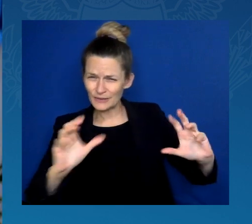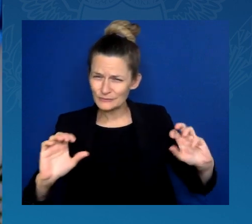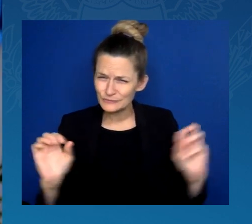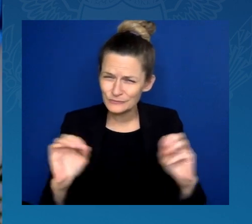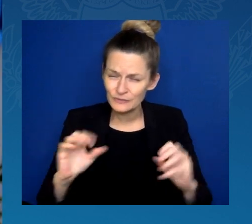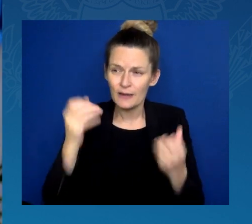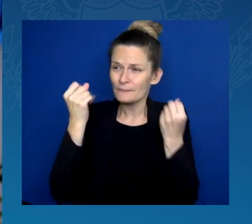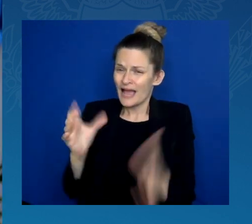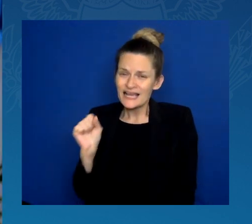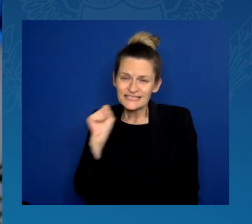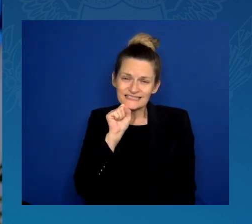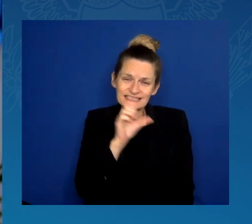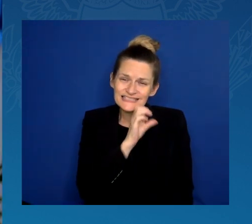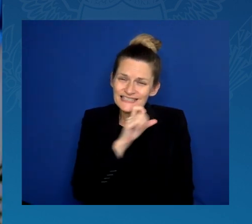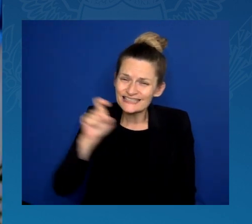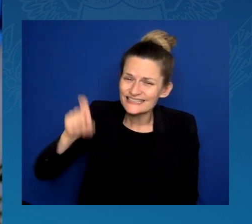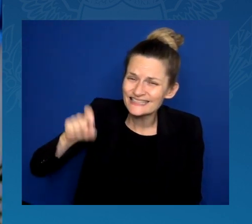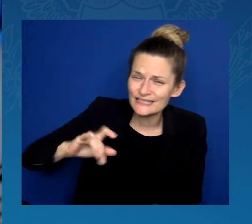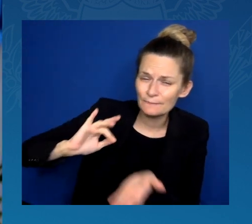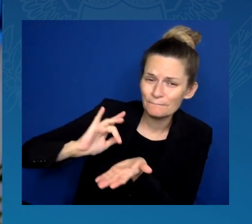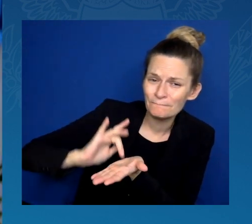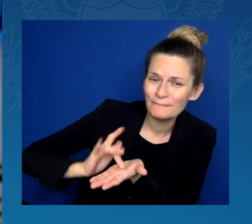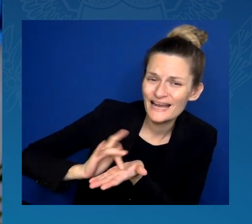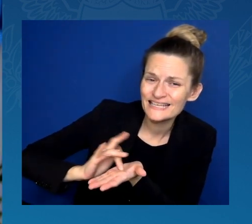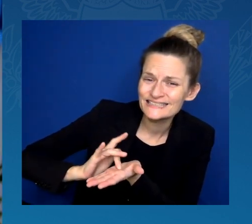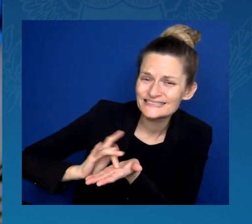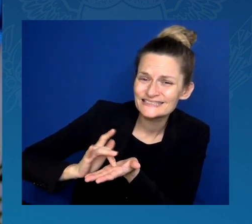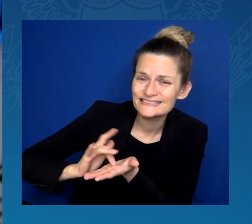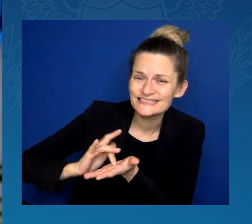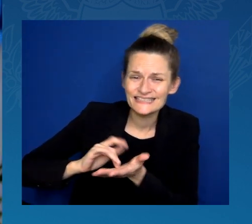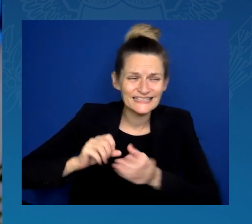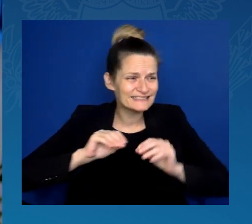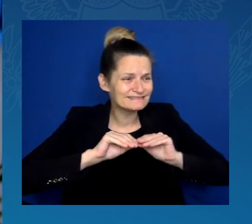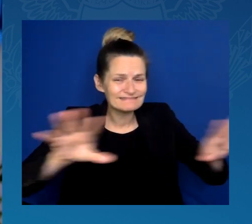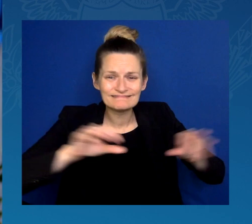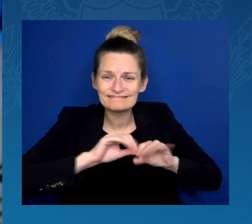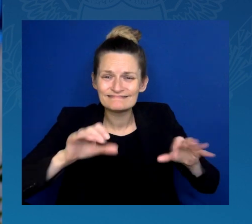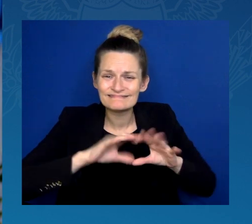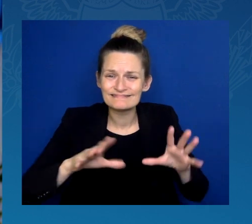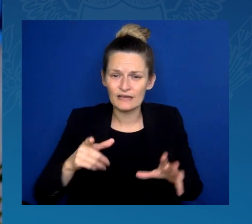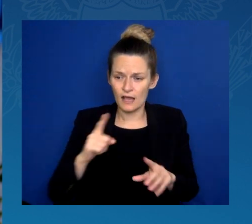may not have had high-speed Internet? You're doing that work.